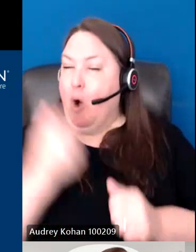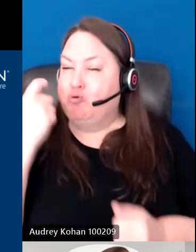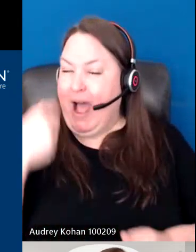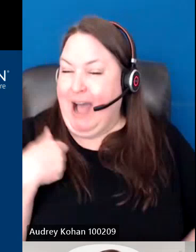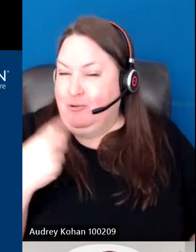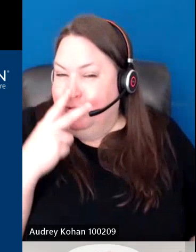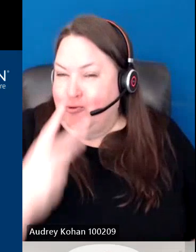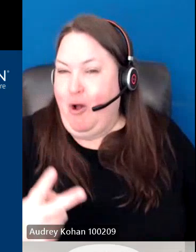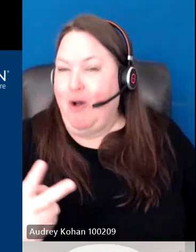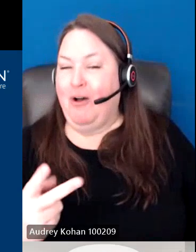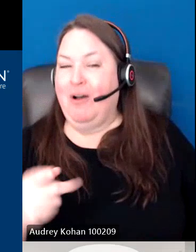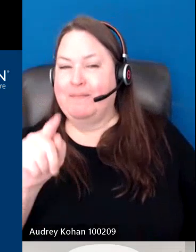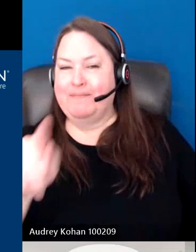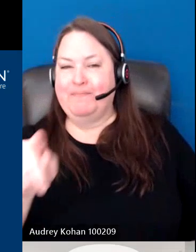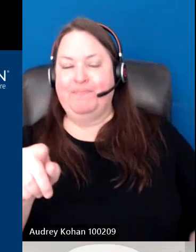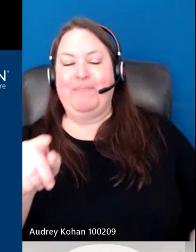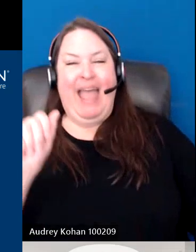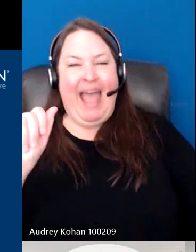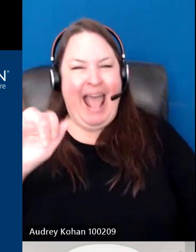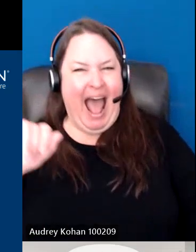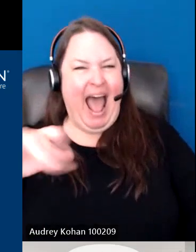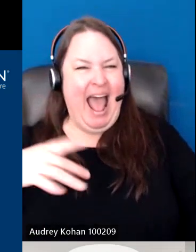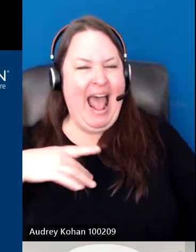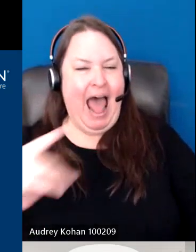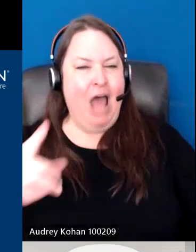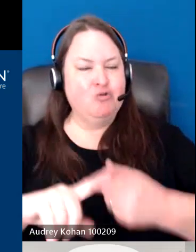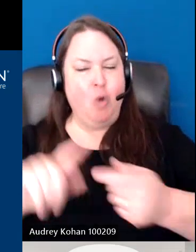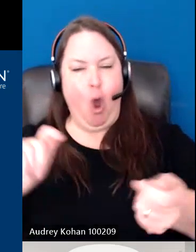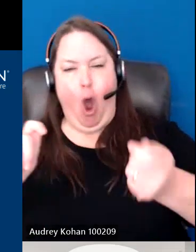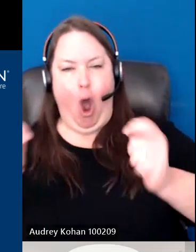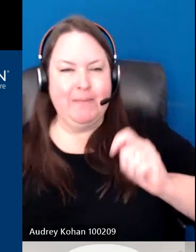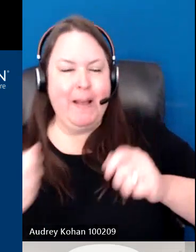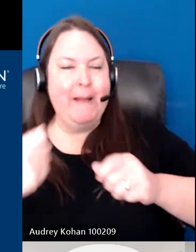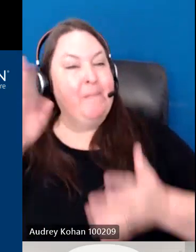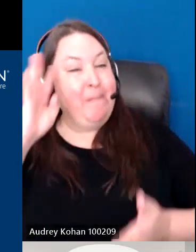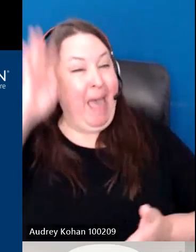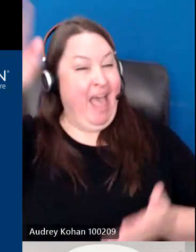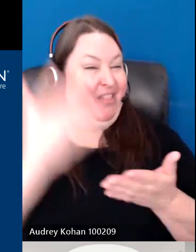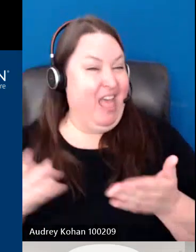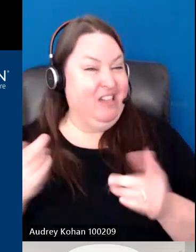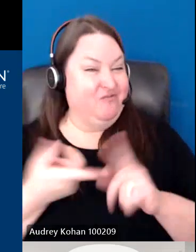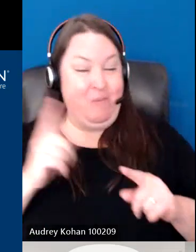uh because uh AI likes to augment sometimes make things up from nothing it doesn't even